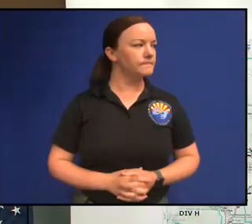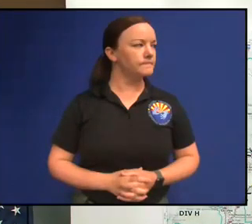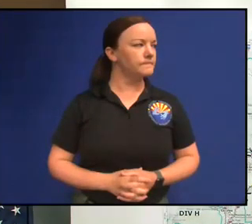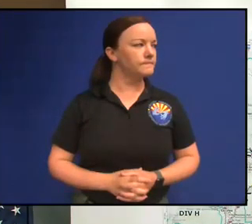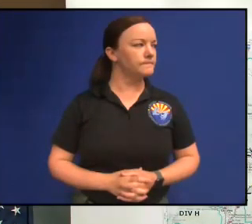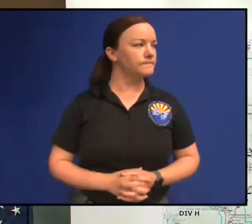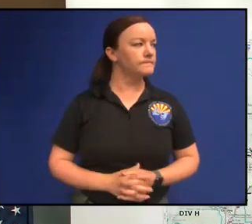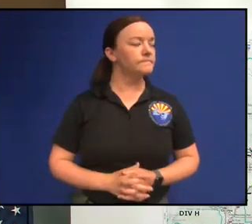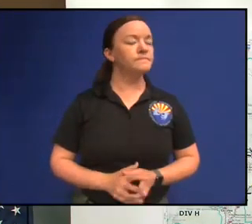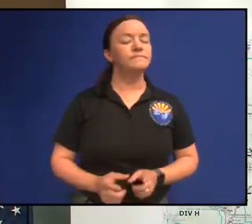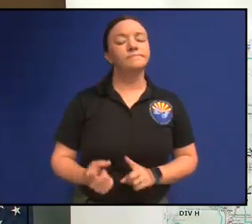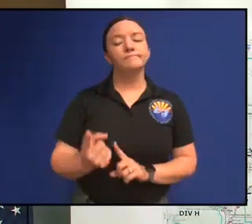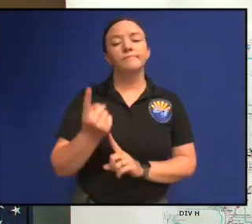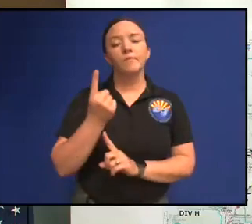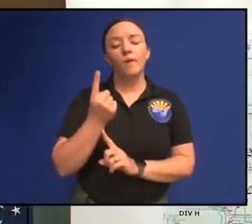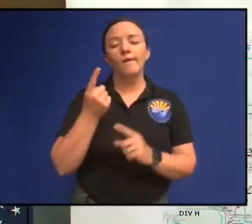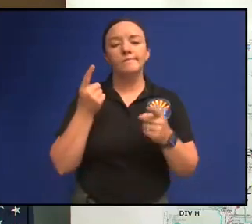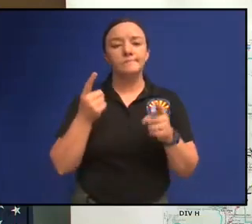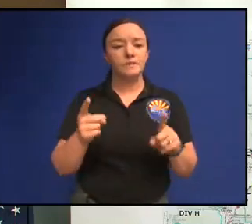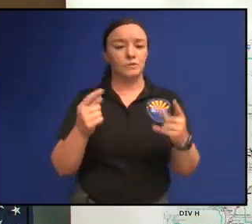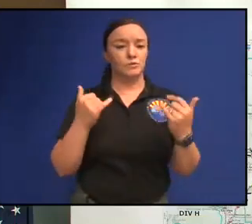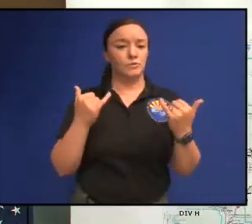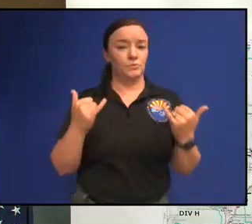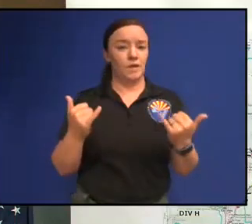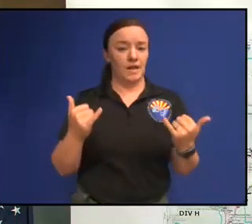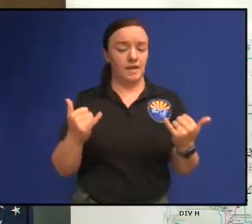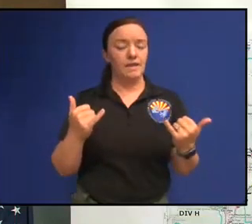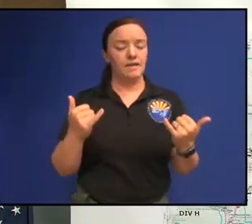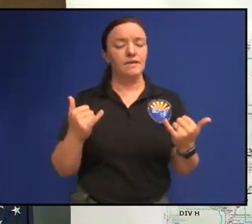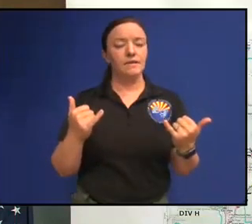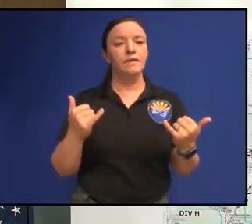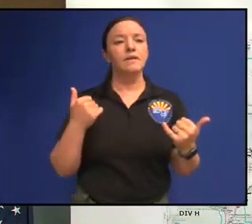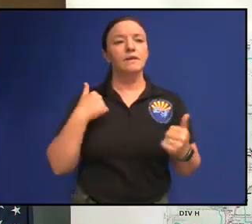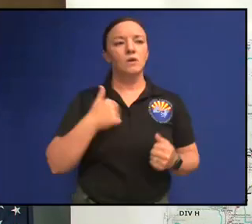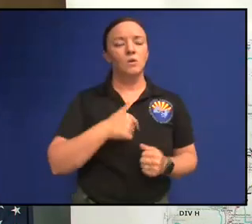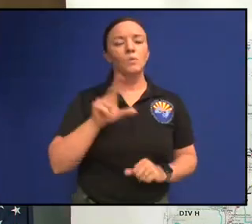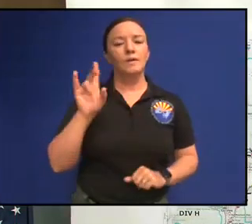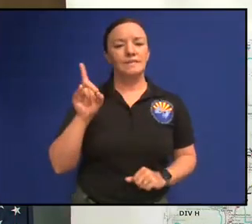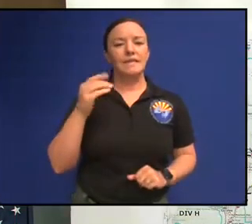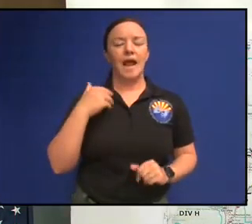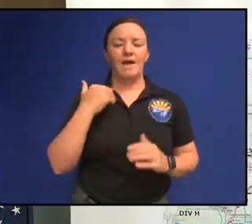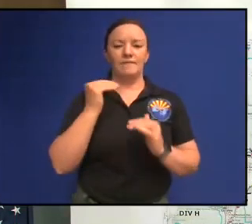TALKING ABOUT THIS, WE HAD LIMITED RESOURCES UP ON THE HILL, LOOKING OUT FOR THE WEATHER.